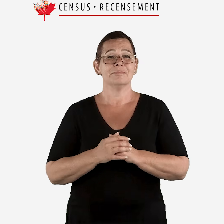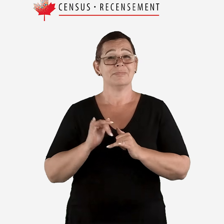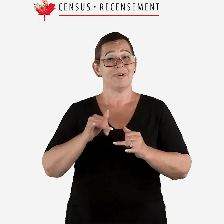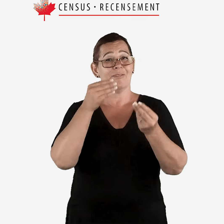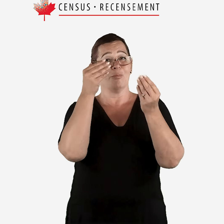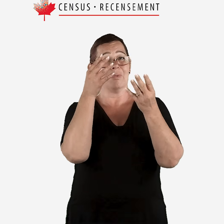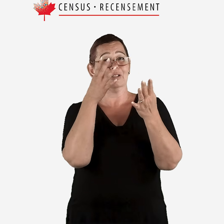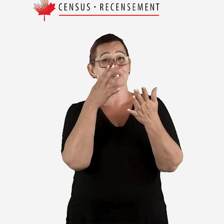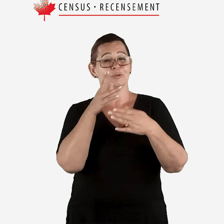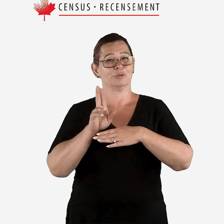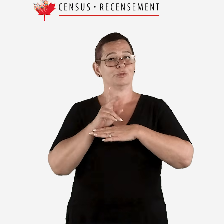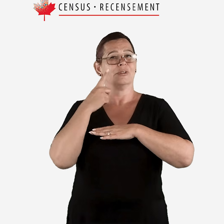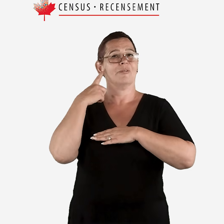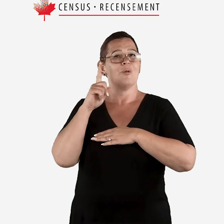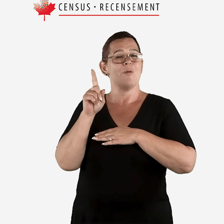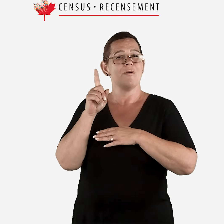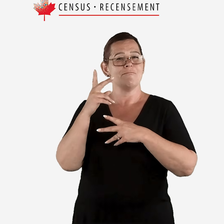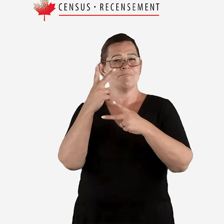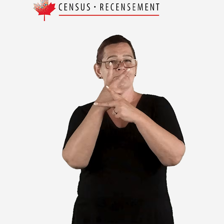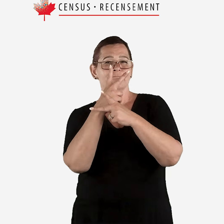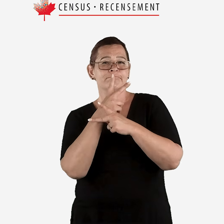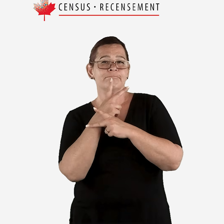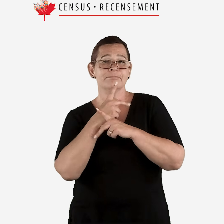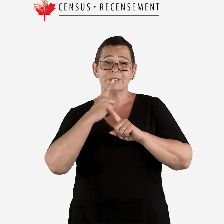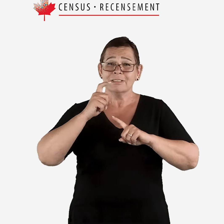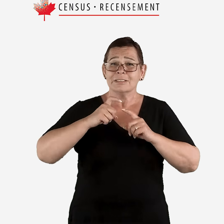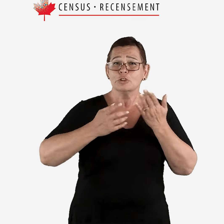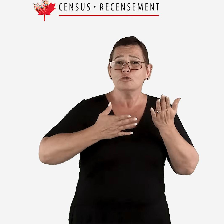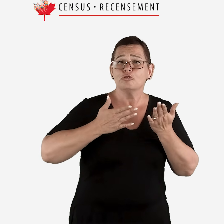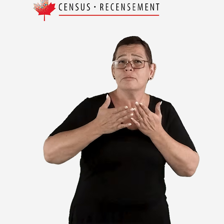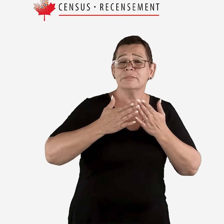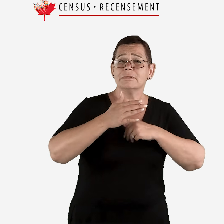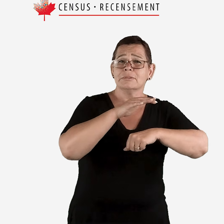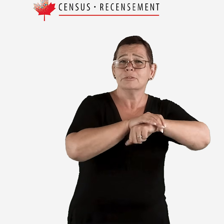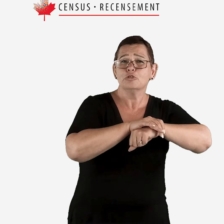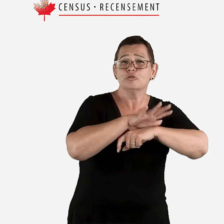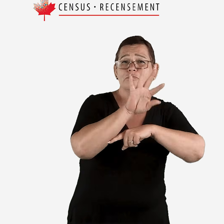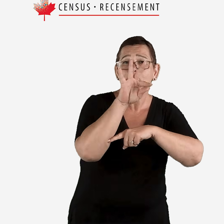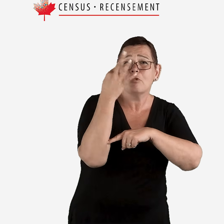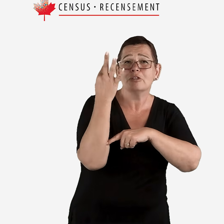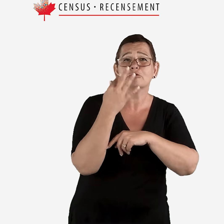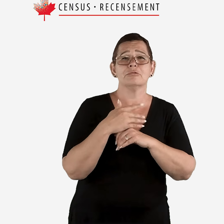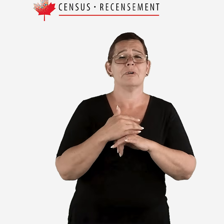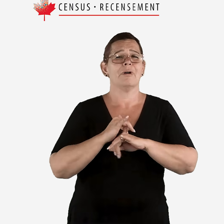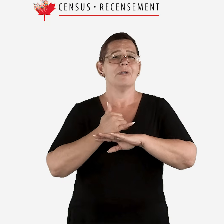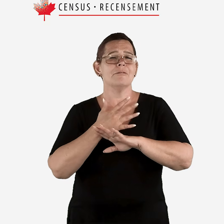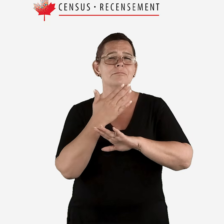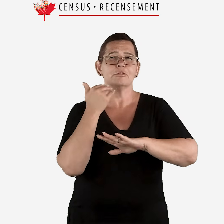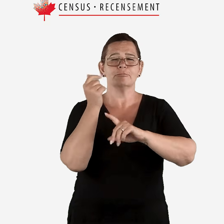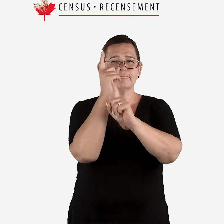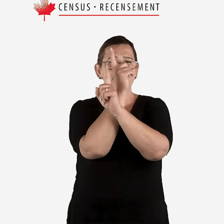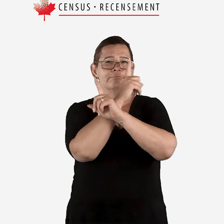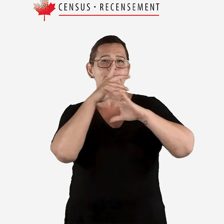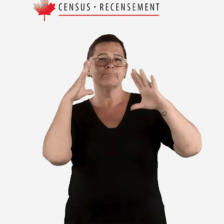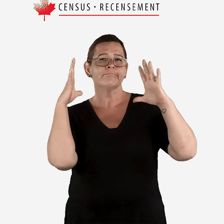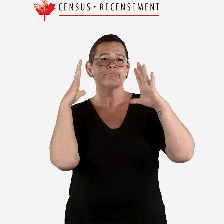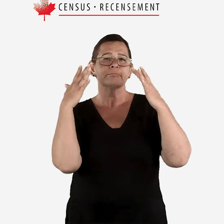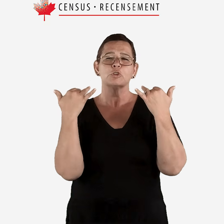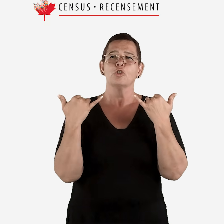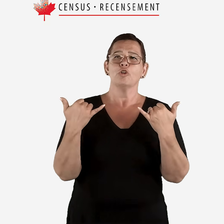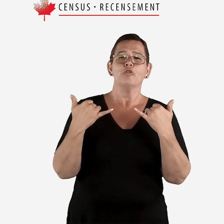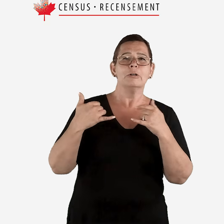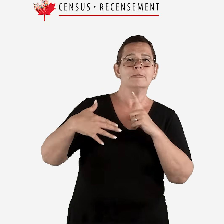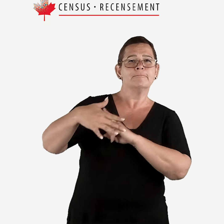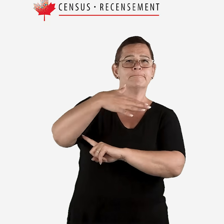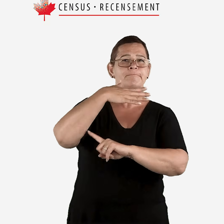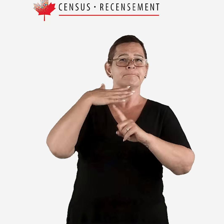This information is used to estimate the need for services in English and French, and to better understand the current state